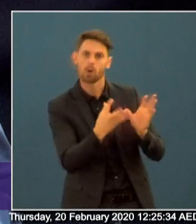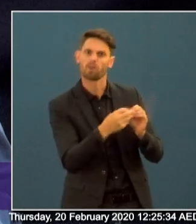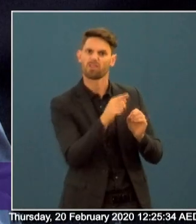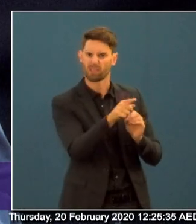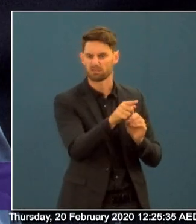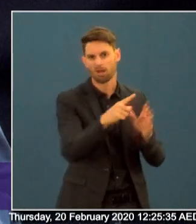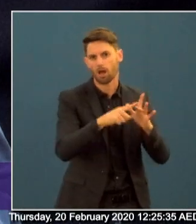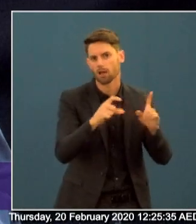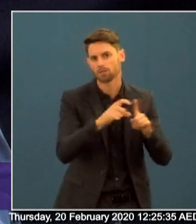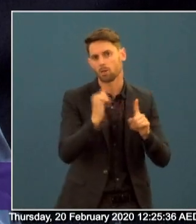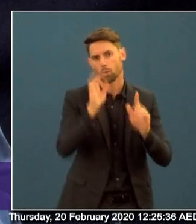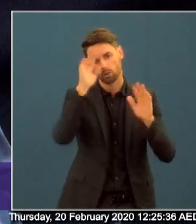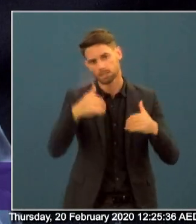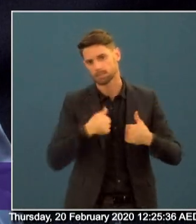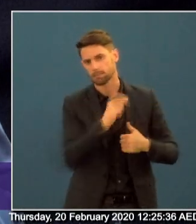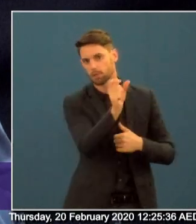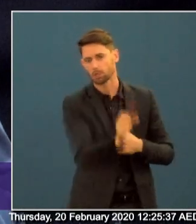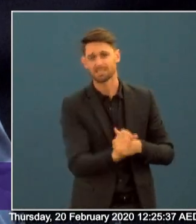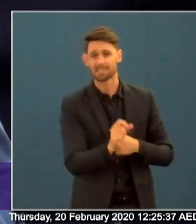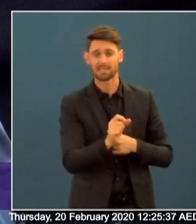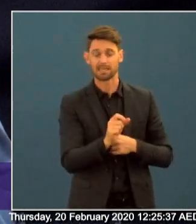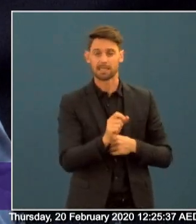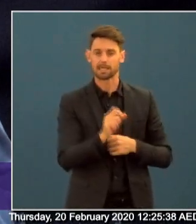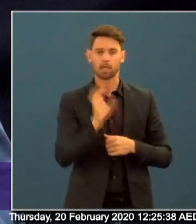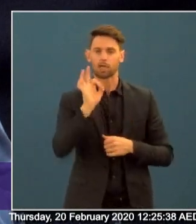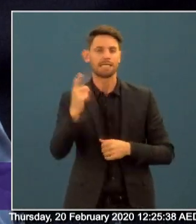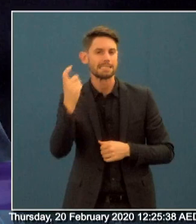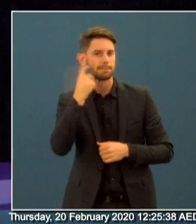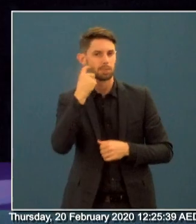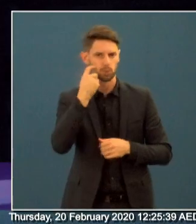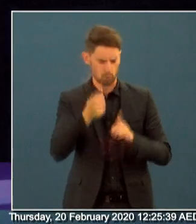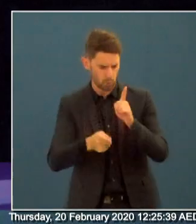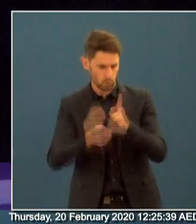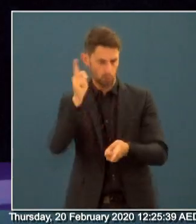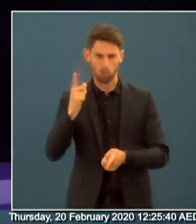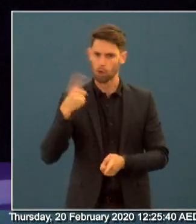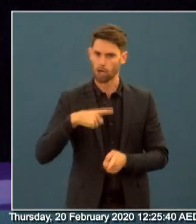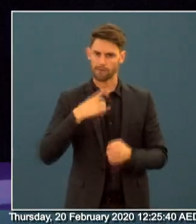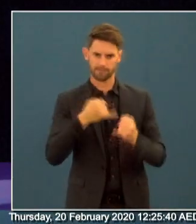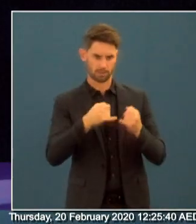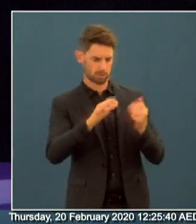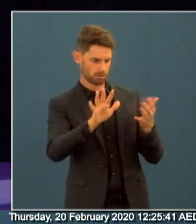It's a very difficult issue, I think, to understand fully. And is that research being done in other countries?